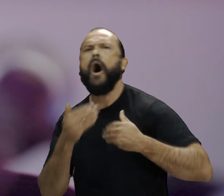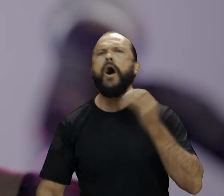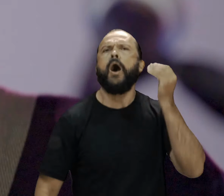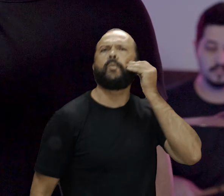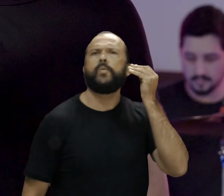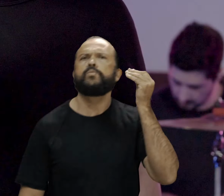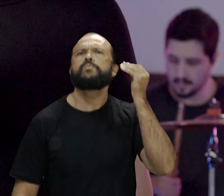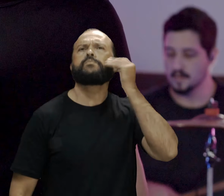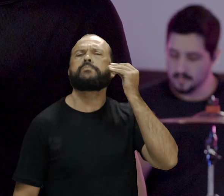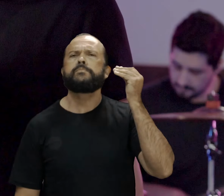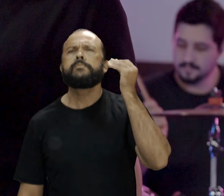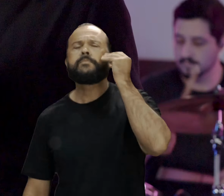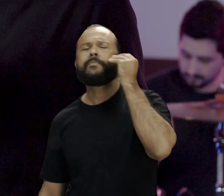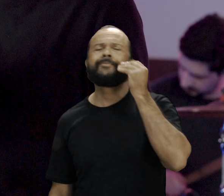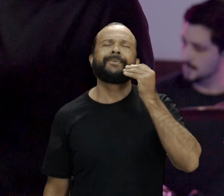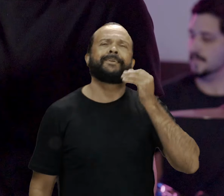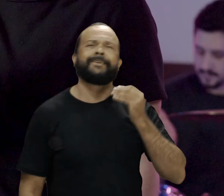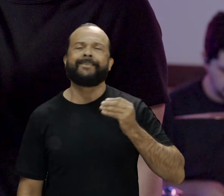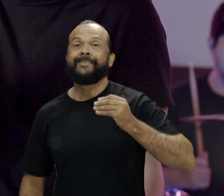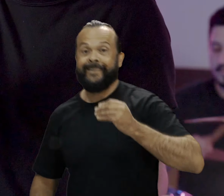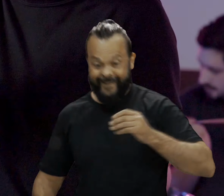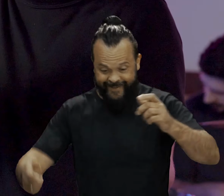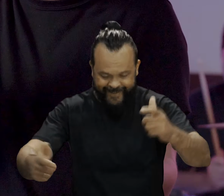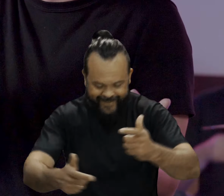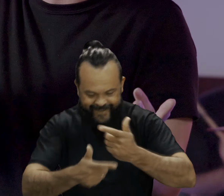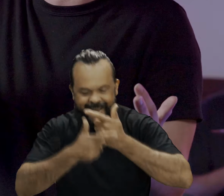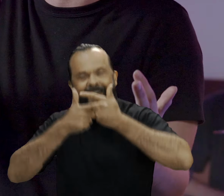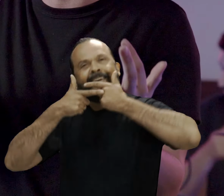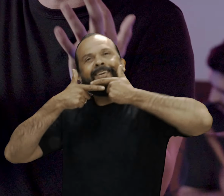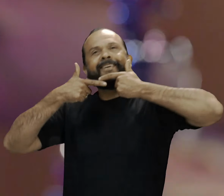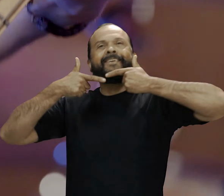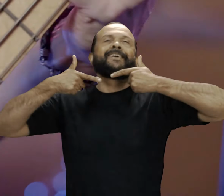I will let myself smile